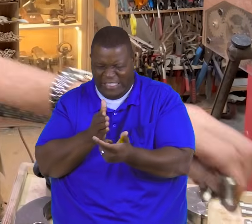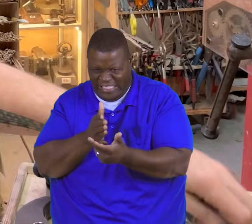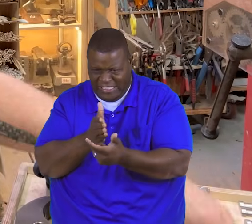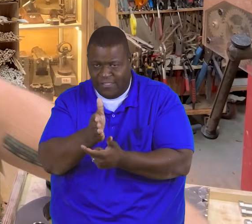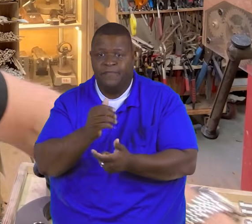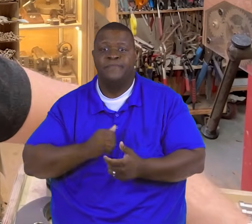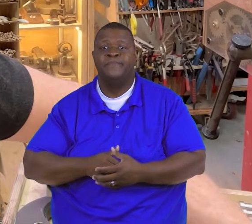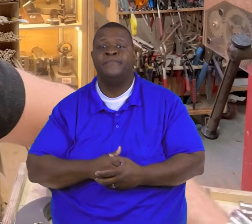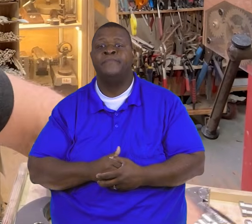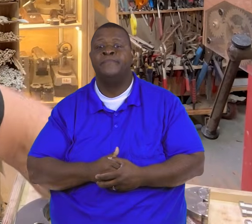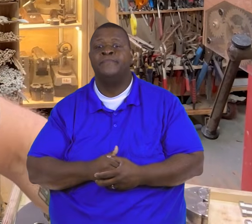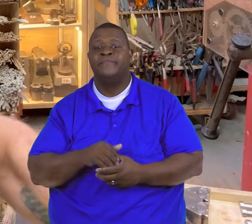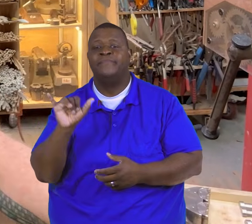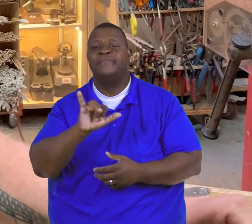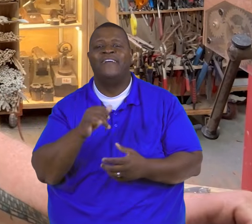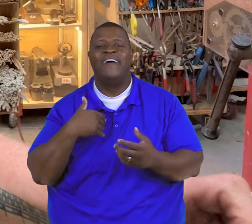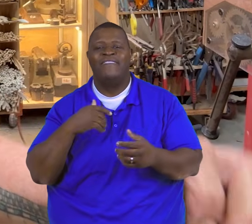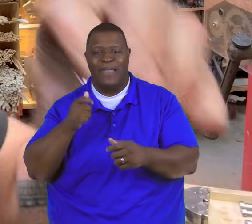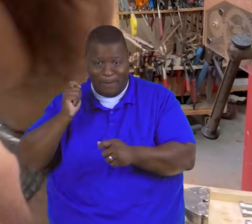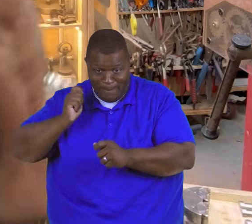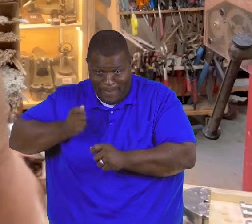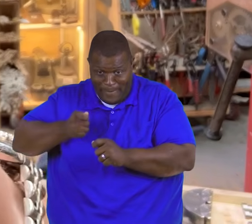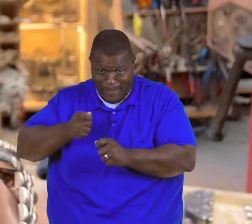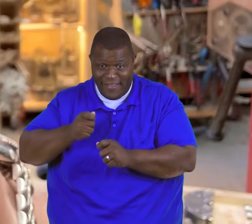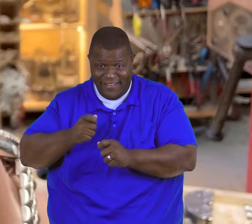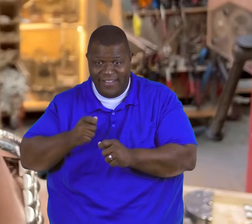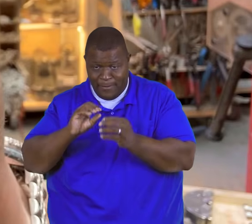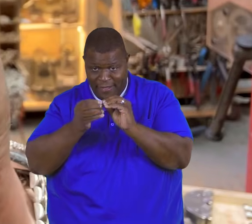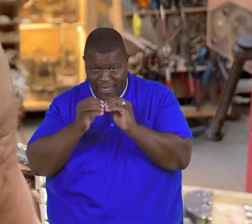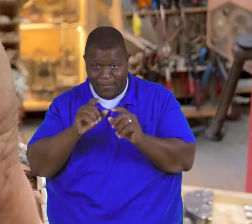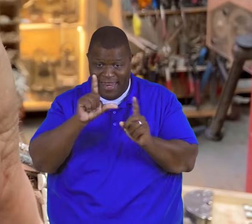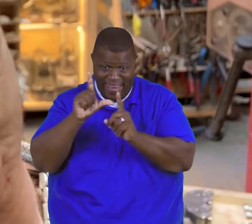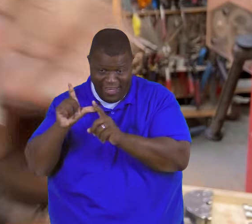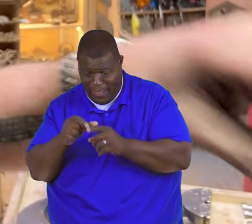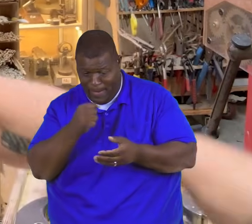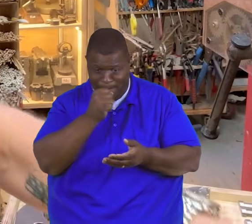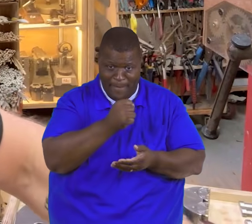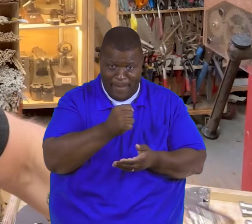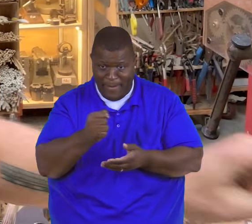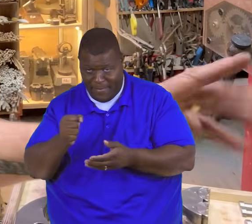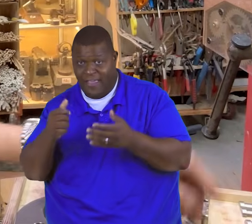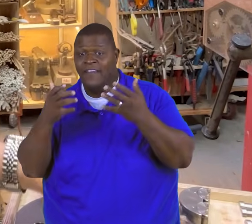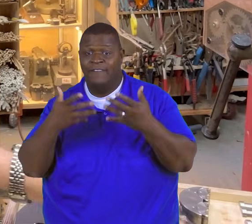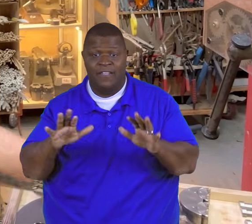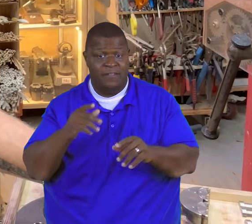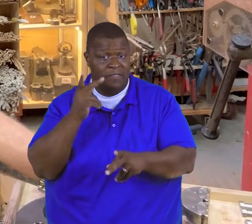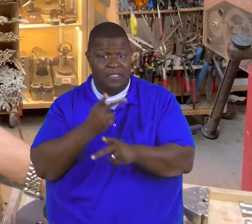But let's, plus my little stamp numbers are remaining on each part, woo-hoo.